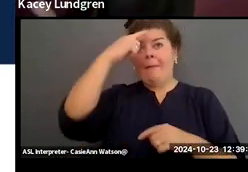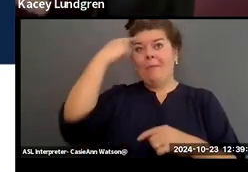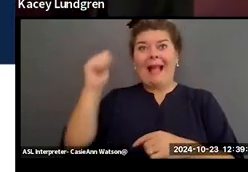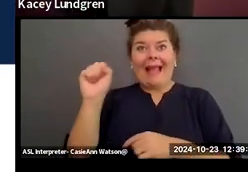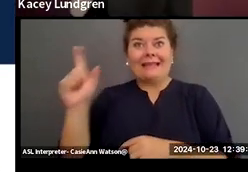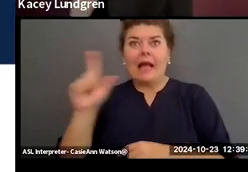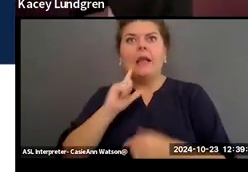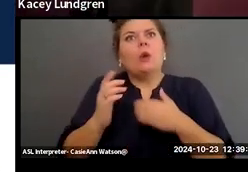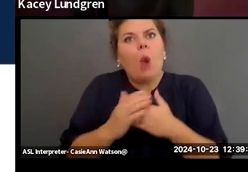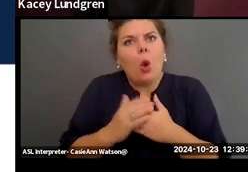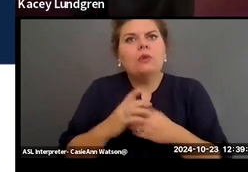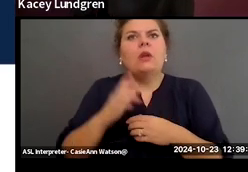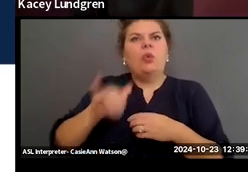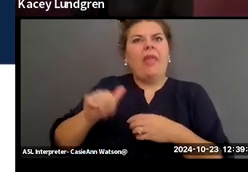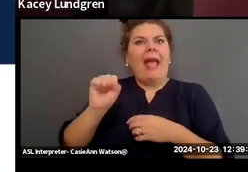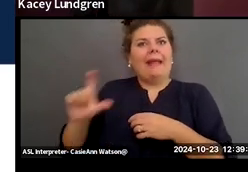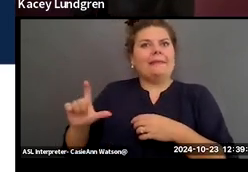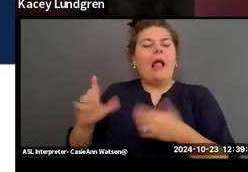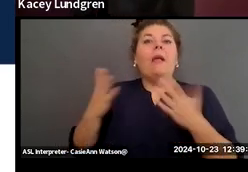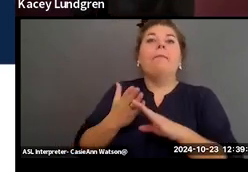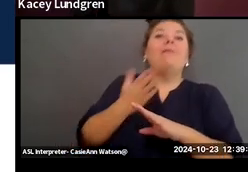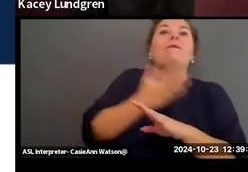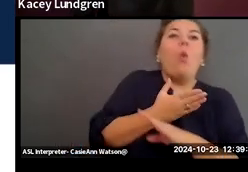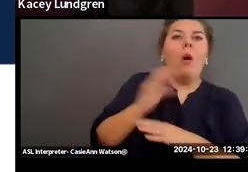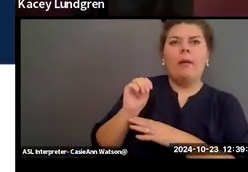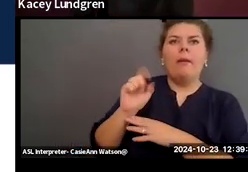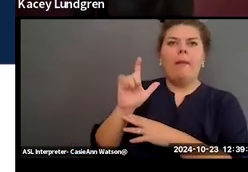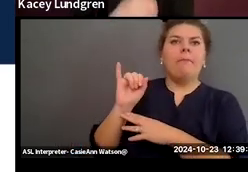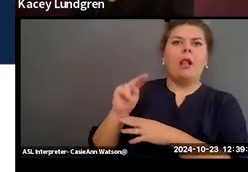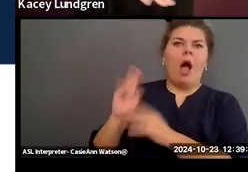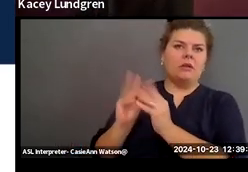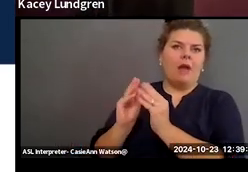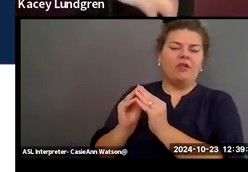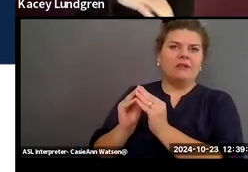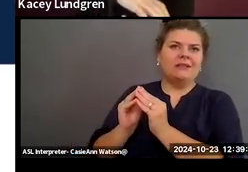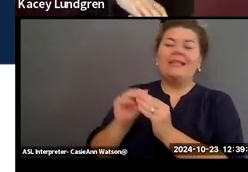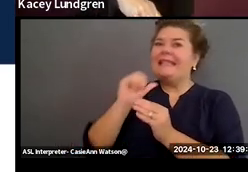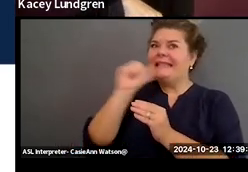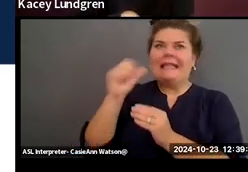that was used prior to the Milan Conference since it didn't experience the same language disruption.